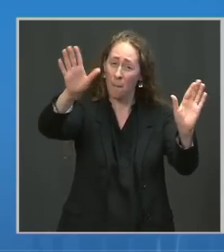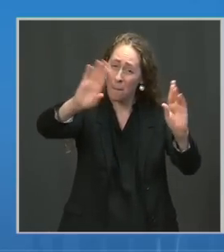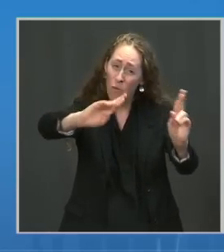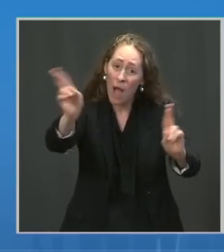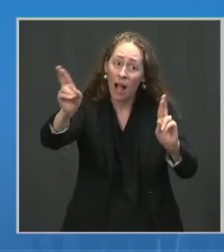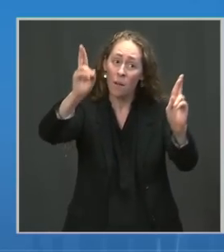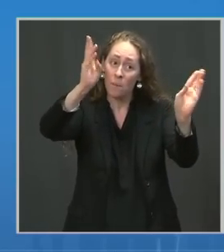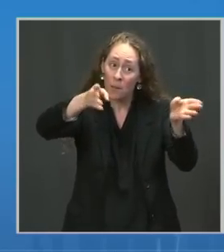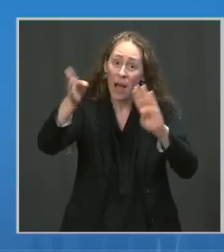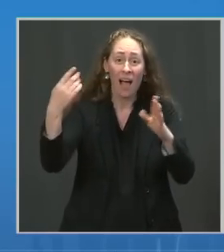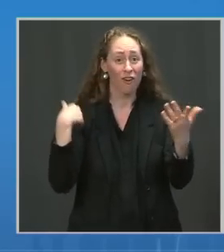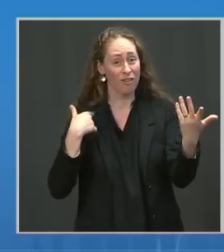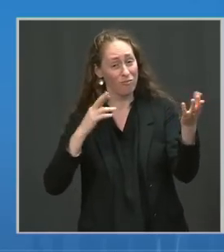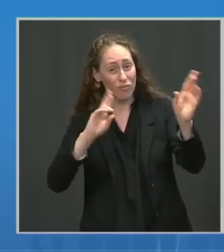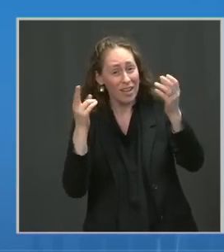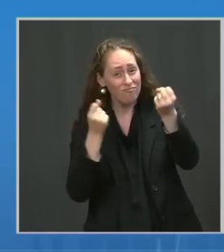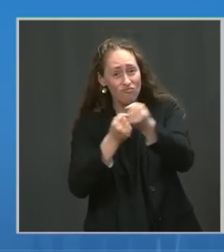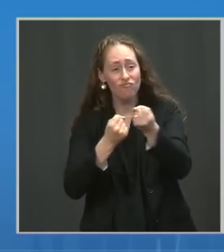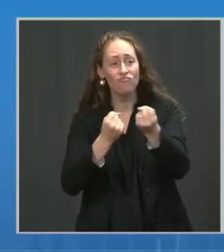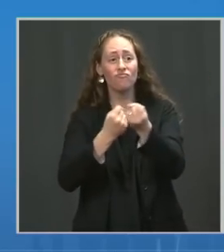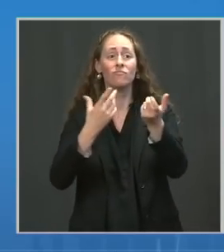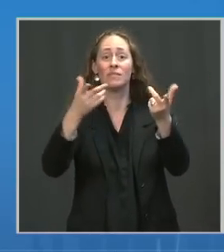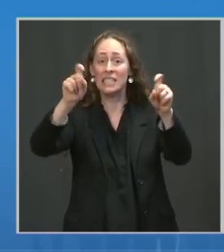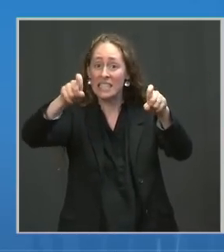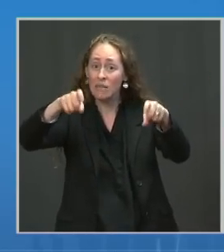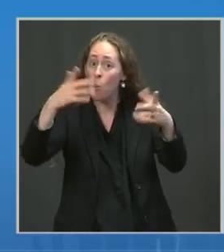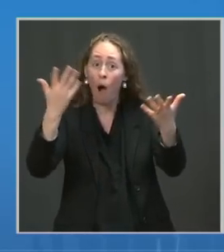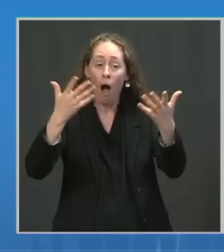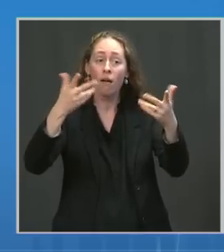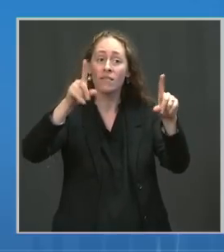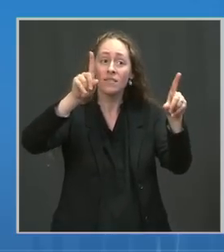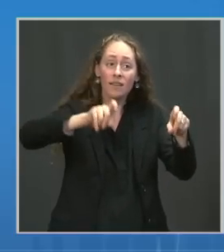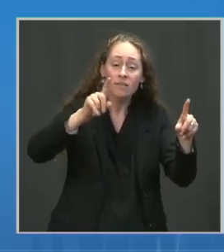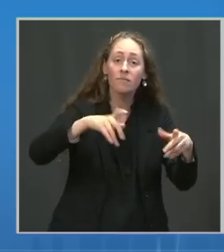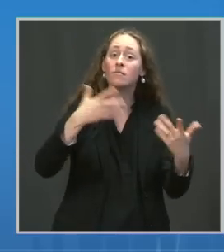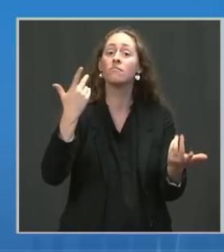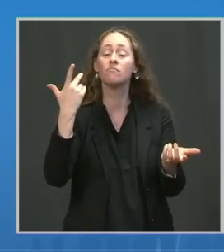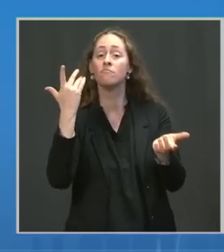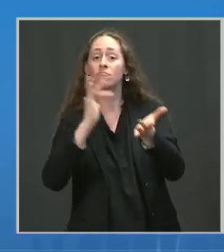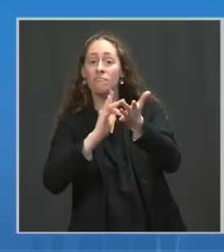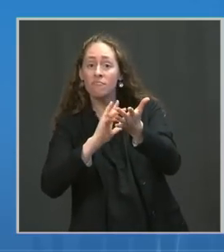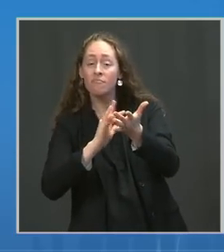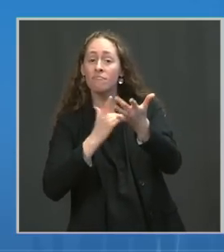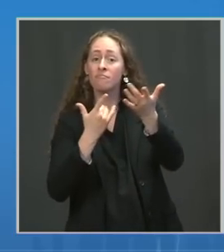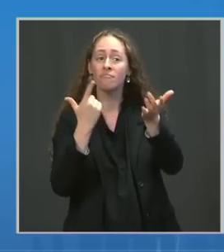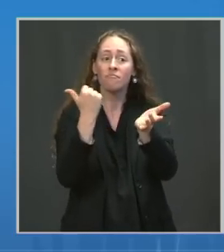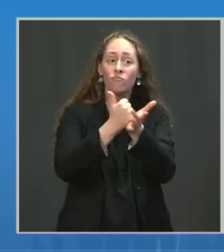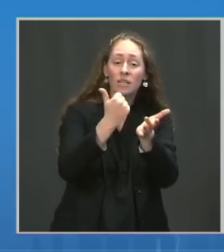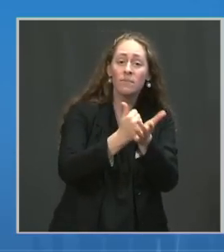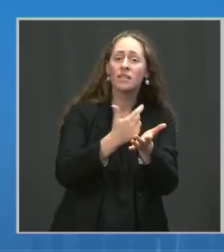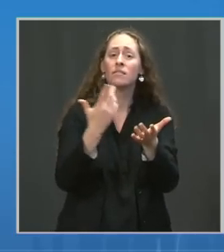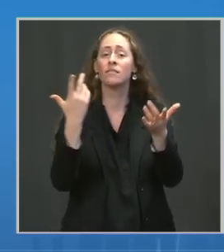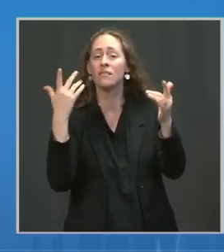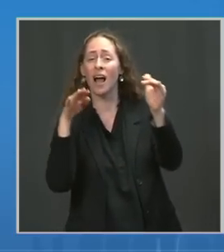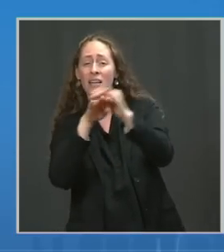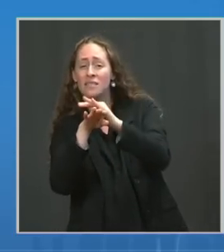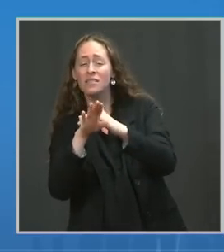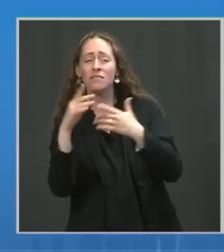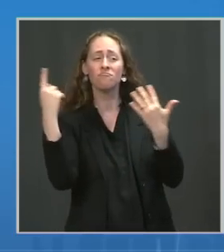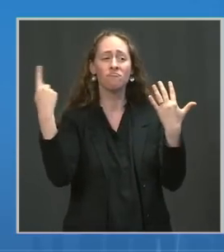whether that be through more testing, increasing treatments, vaccine access and uptake, or other state-specific needs.